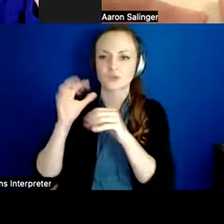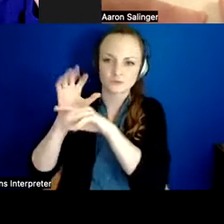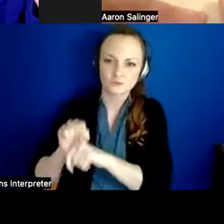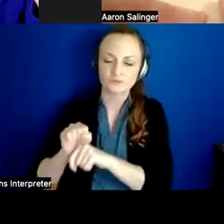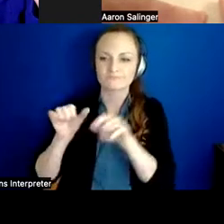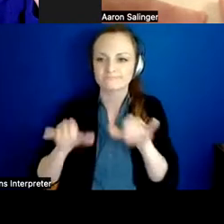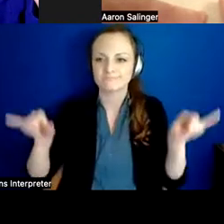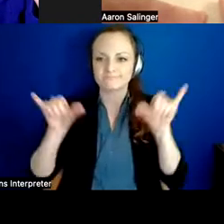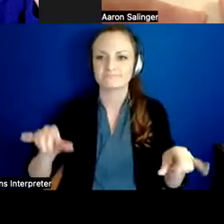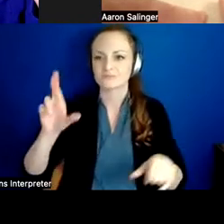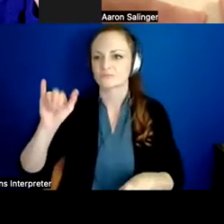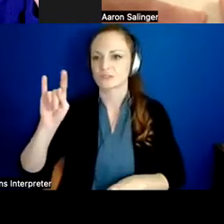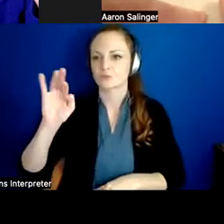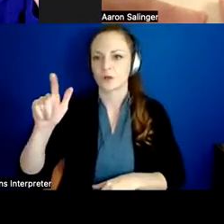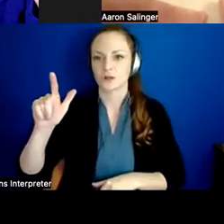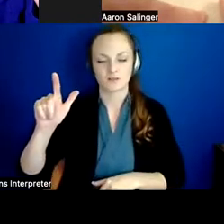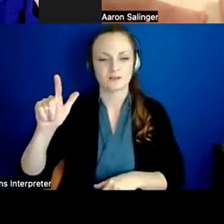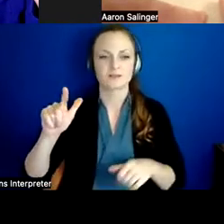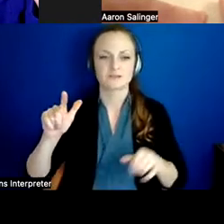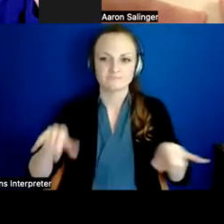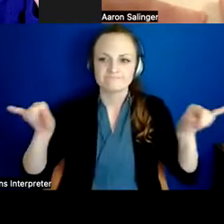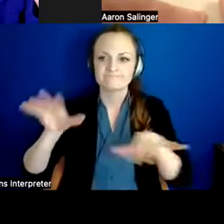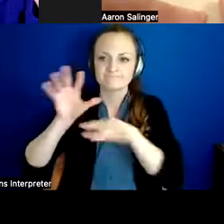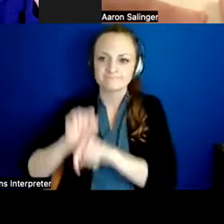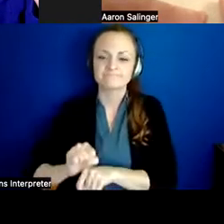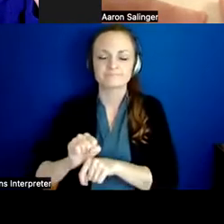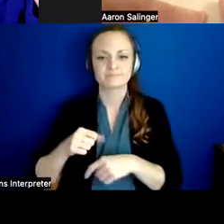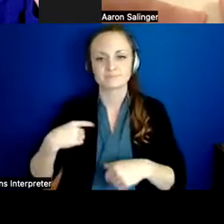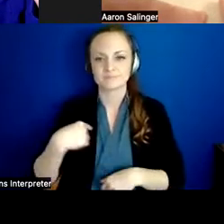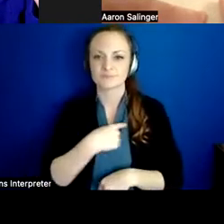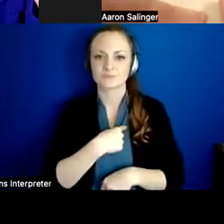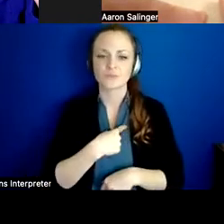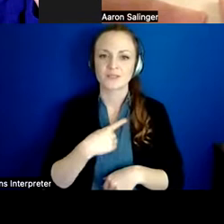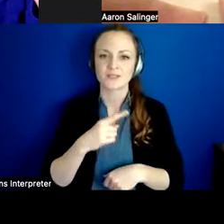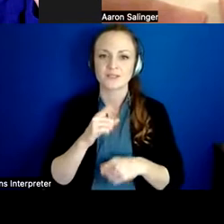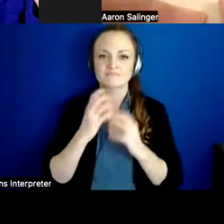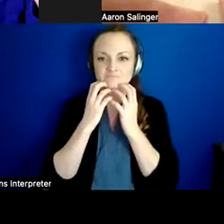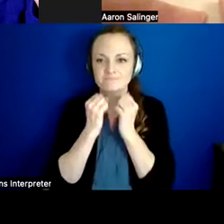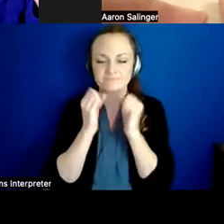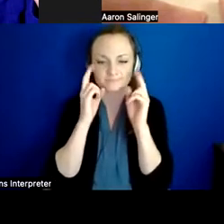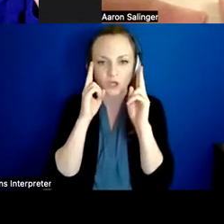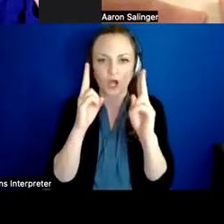20:00:45 We really get a lot of a lot of meaning from doing things.